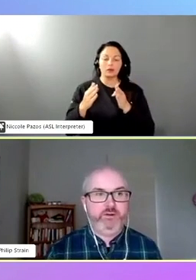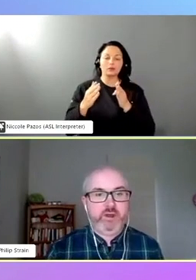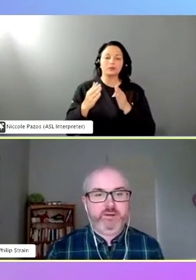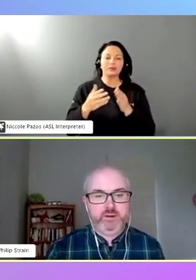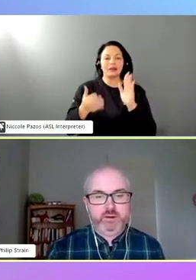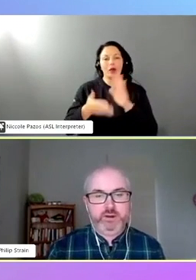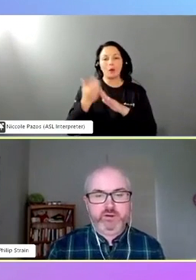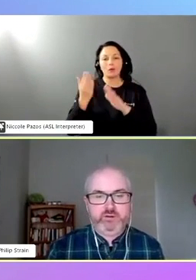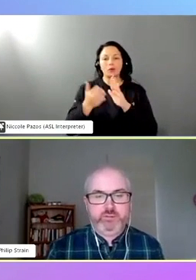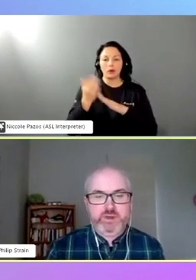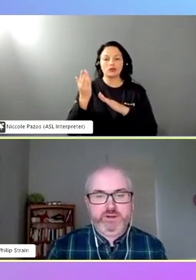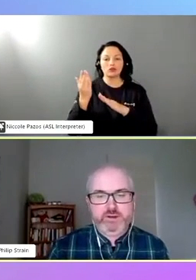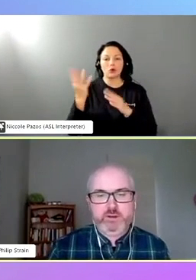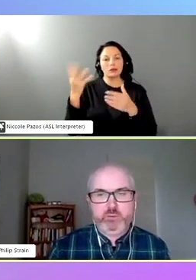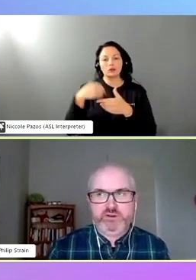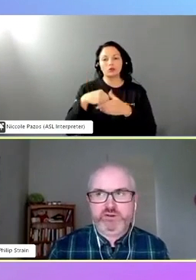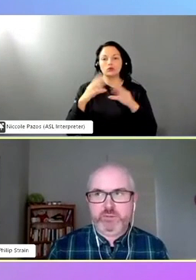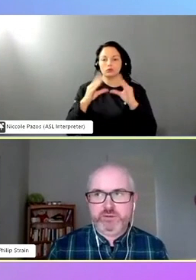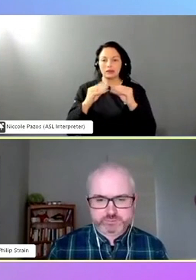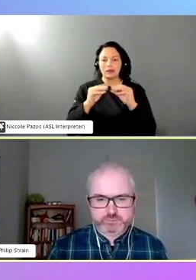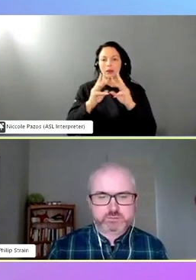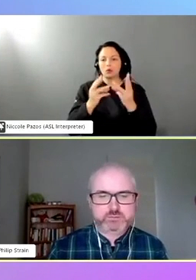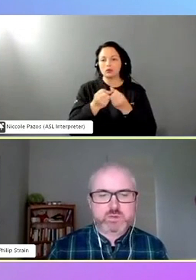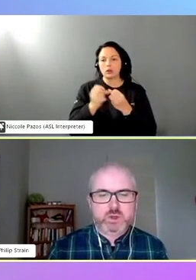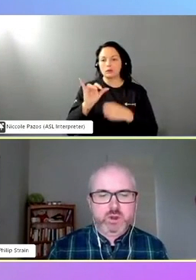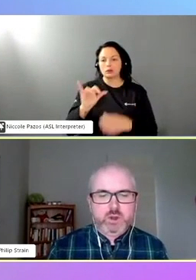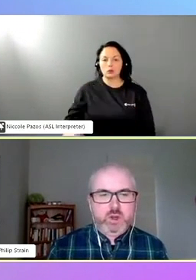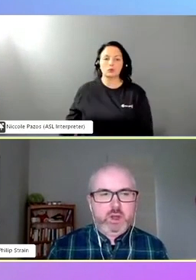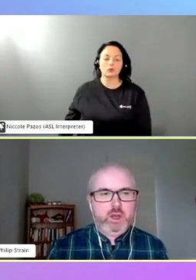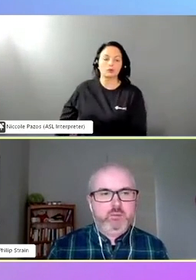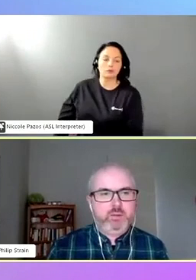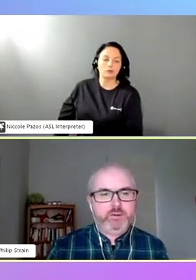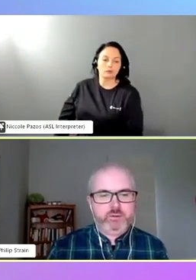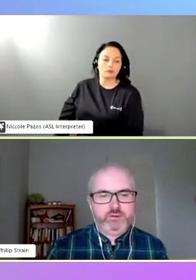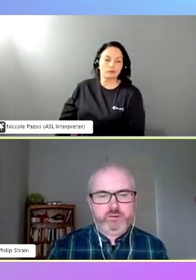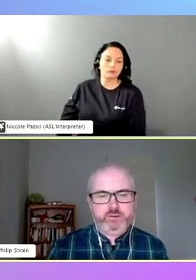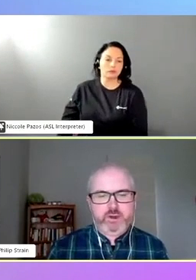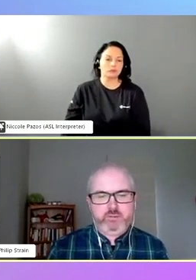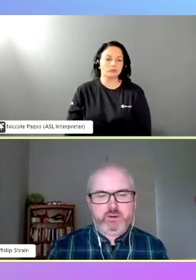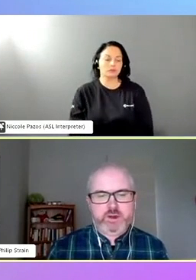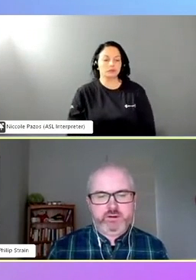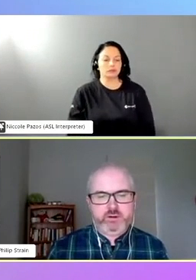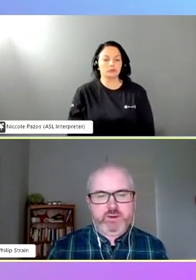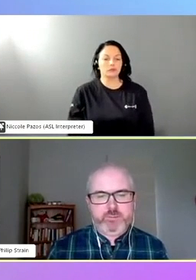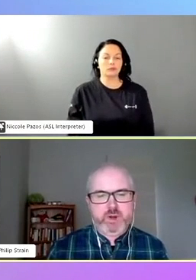and that will go out of the container itself and we can navigate again at the top level as we were doing before.